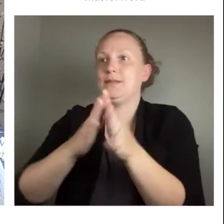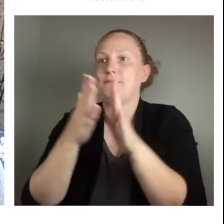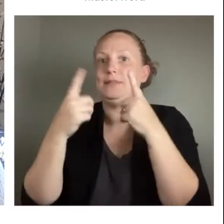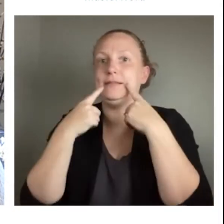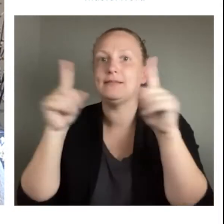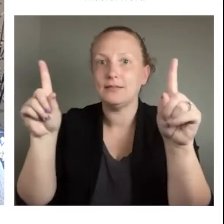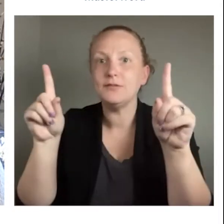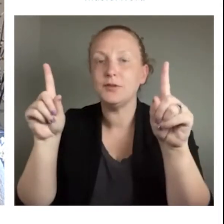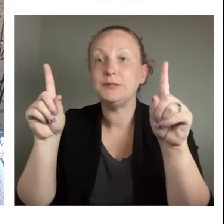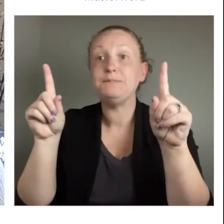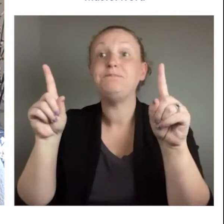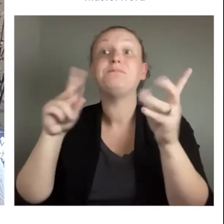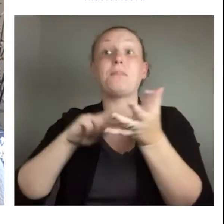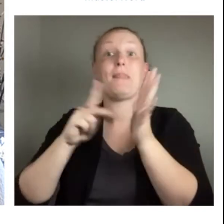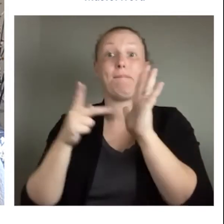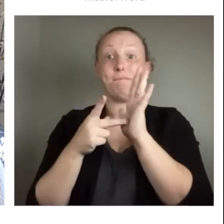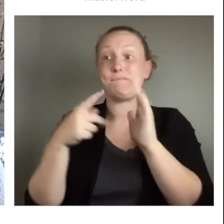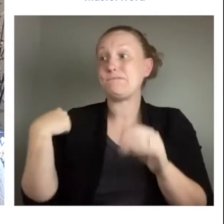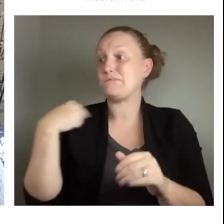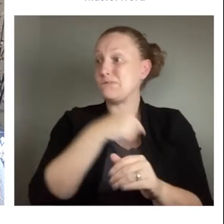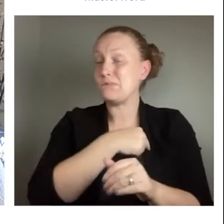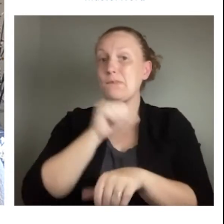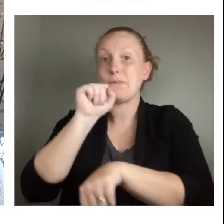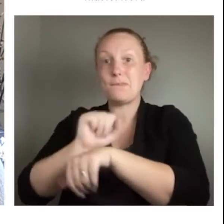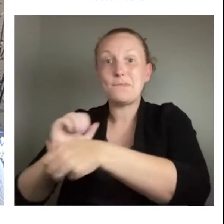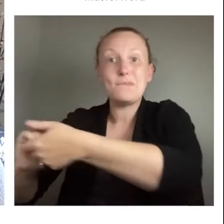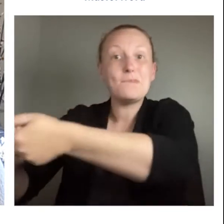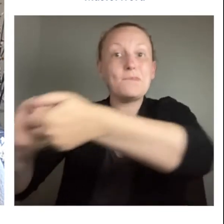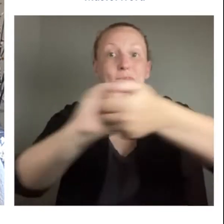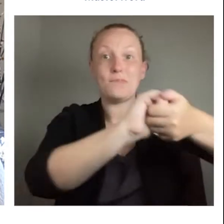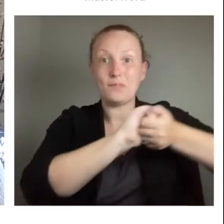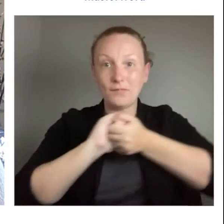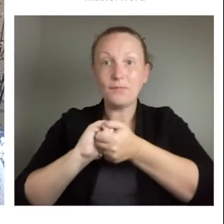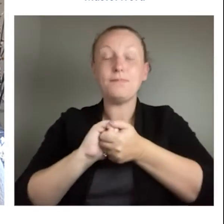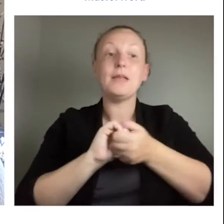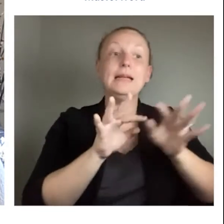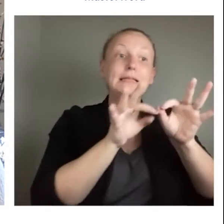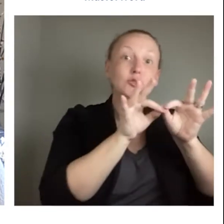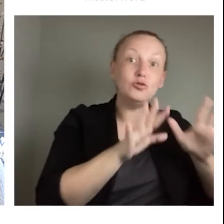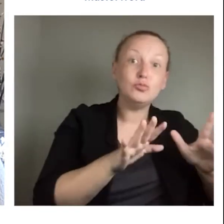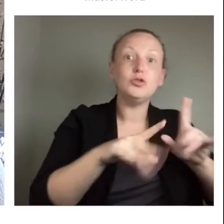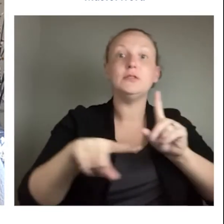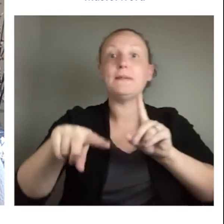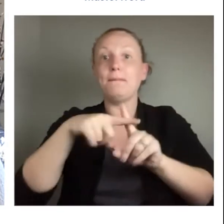So we were able to work as a team together as a team of interpreters, translators